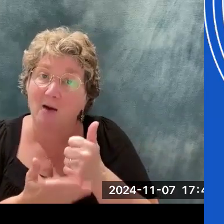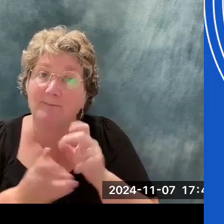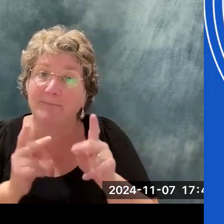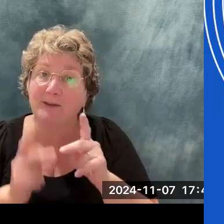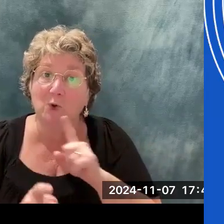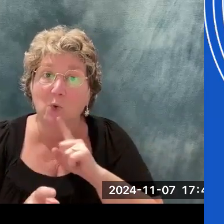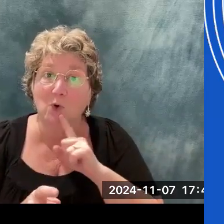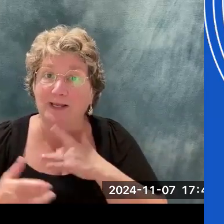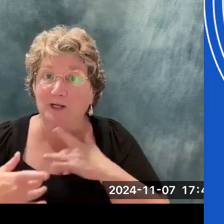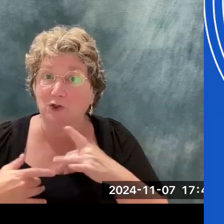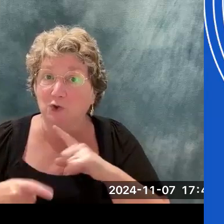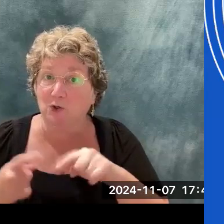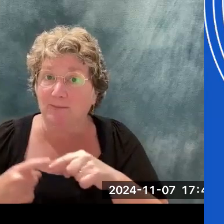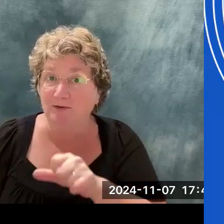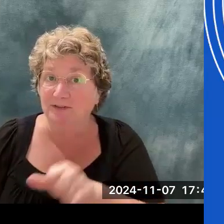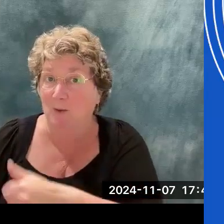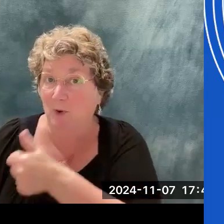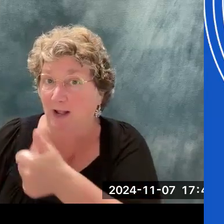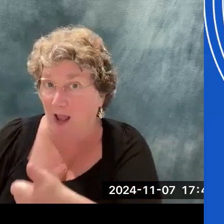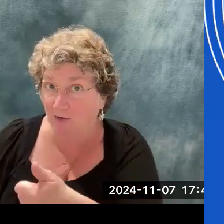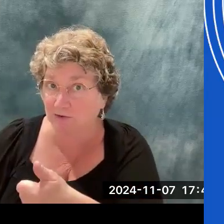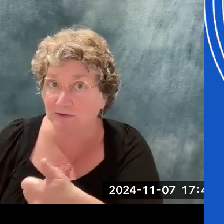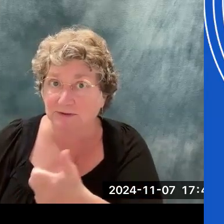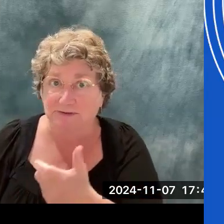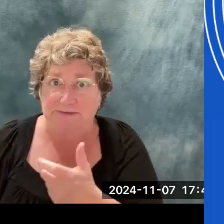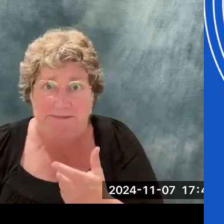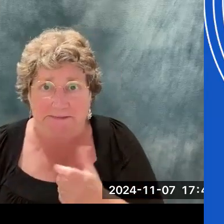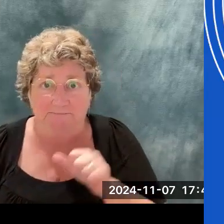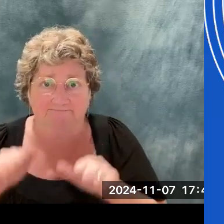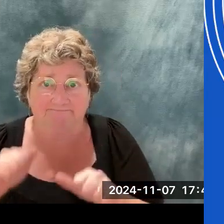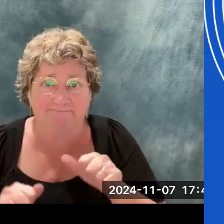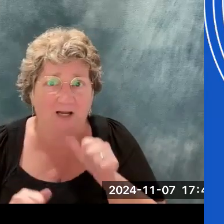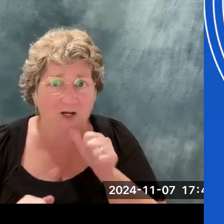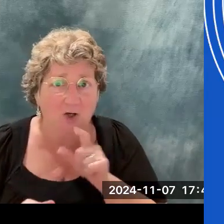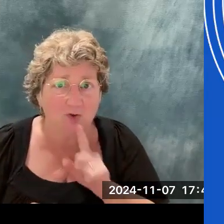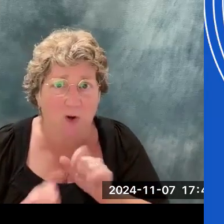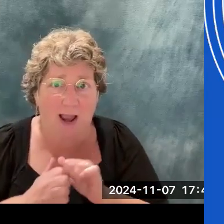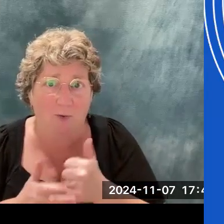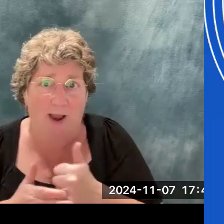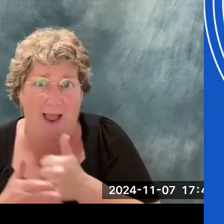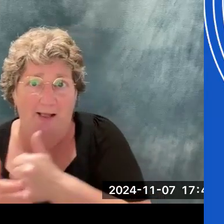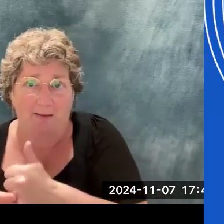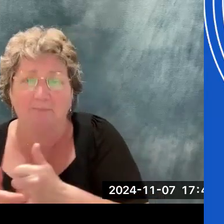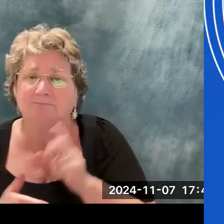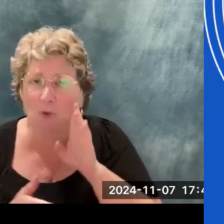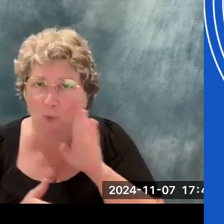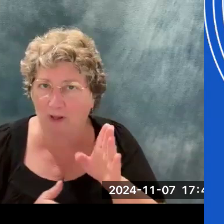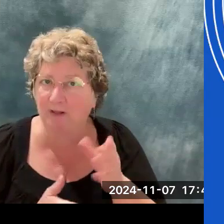unsure of what to do, and they also provide a debriefing to communities and groups impacted